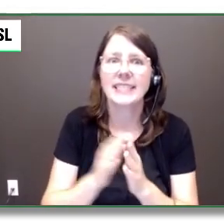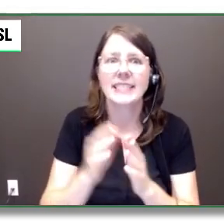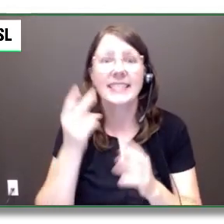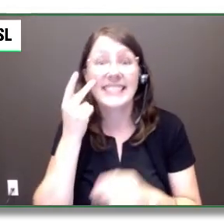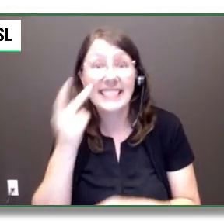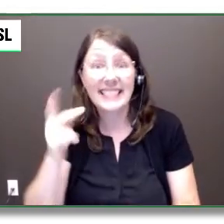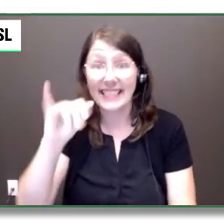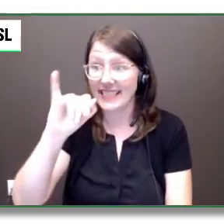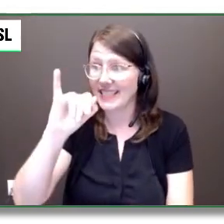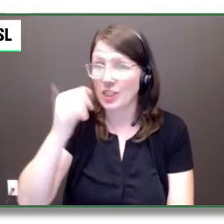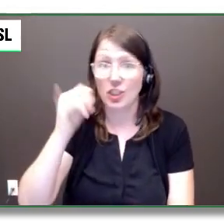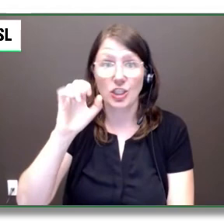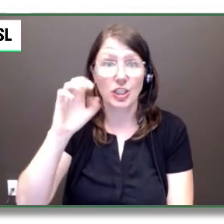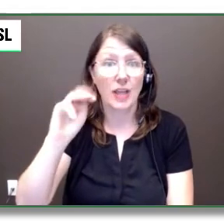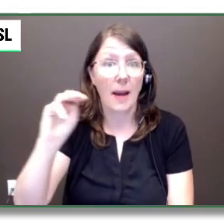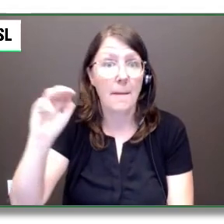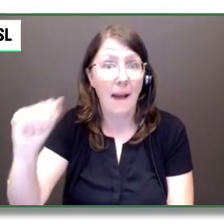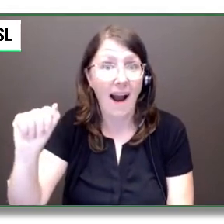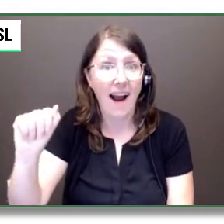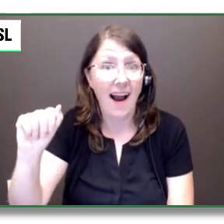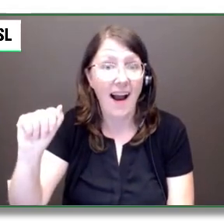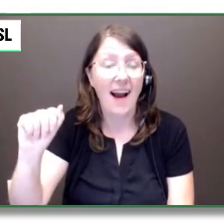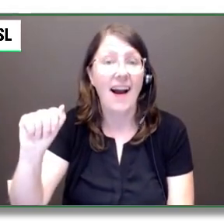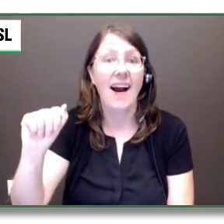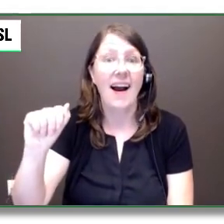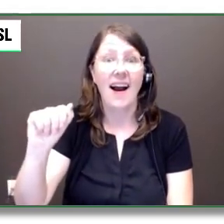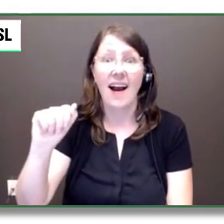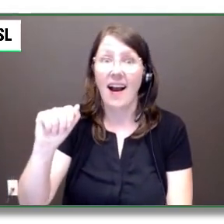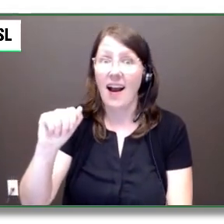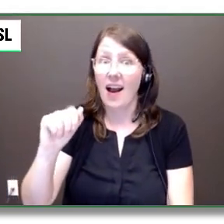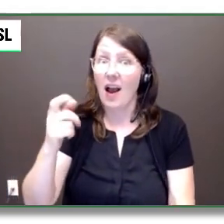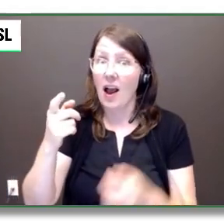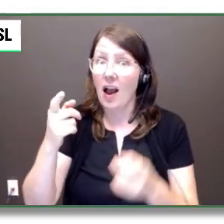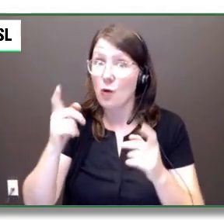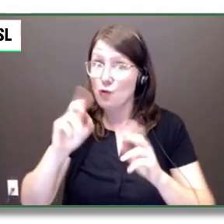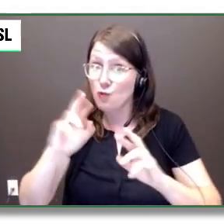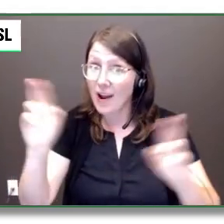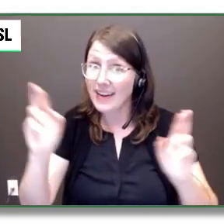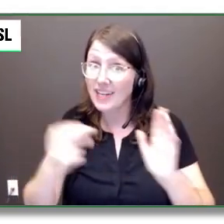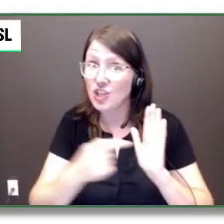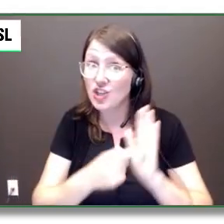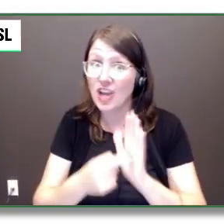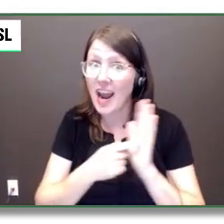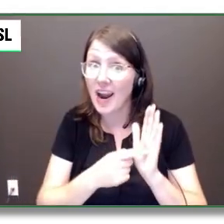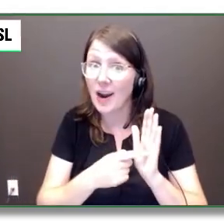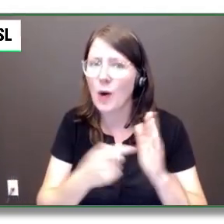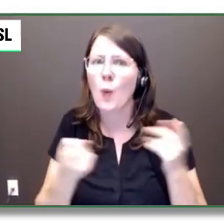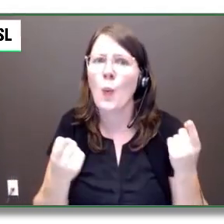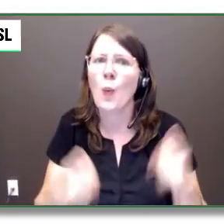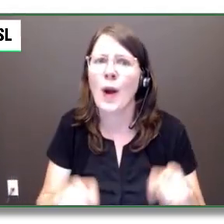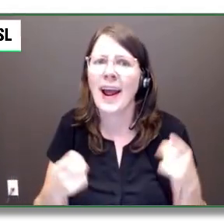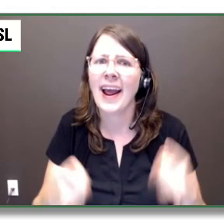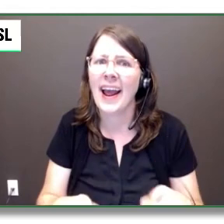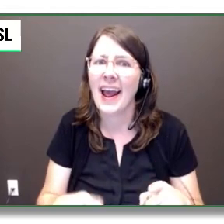to to share that work more widely. Uh yeah.